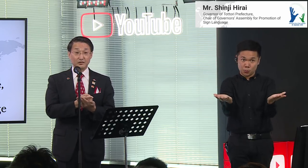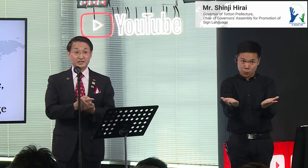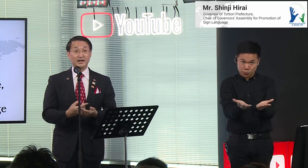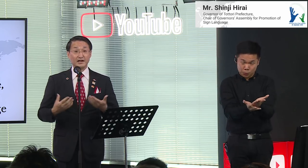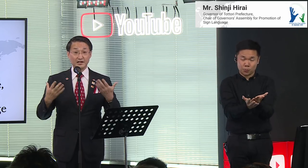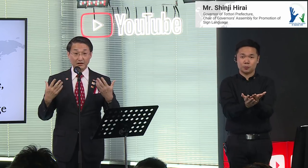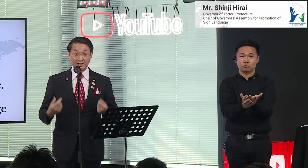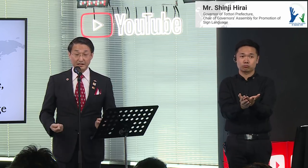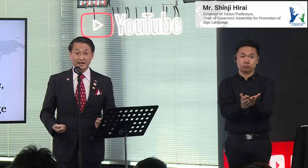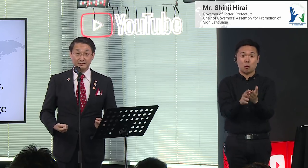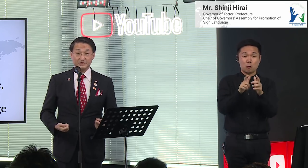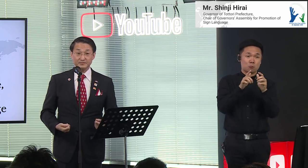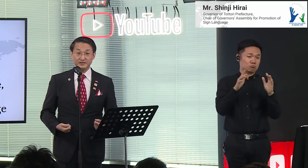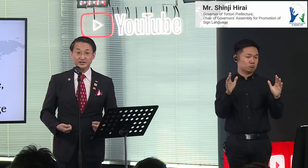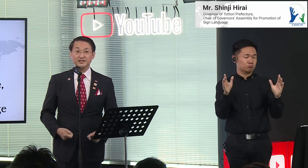first time.